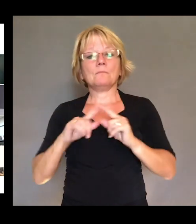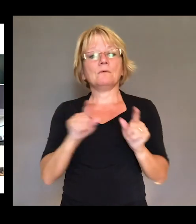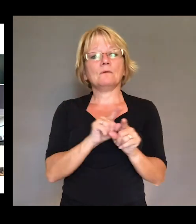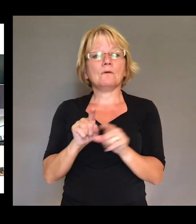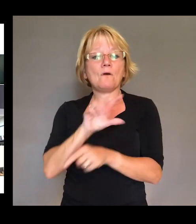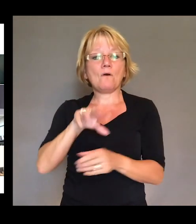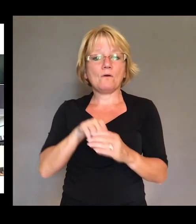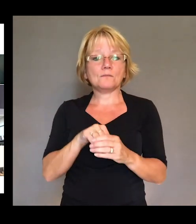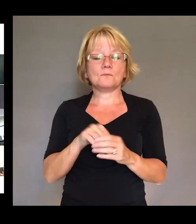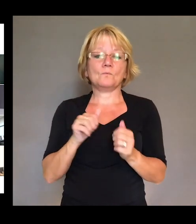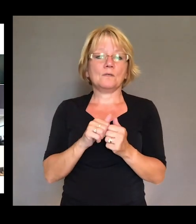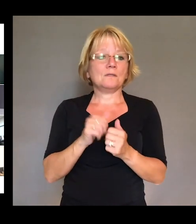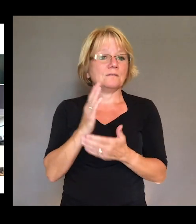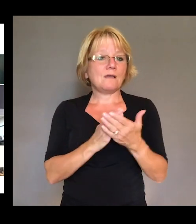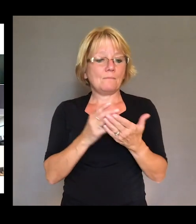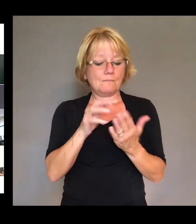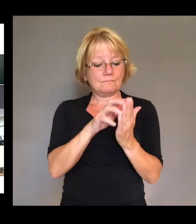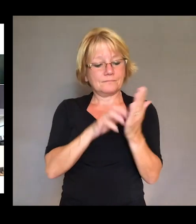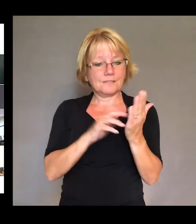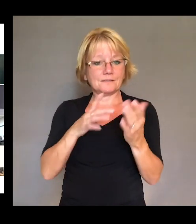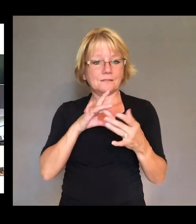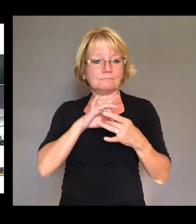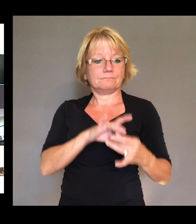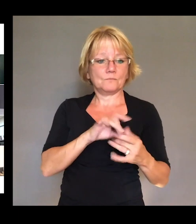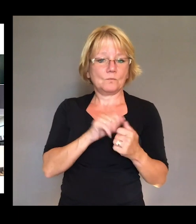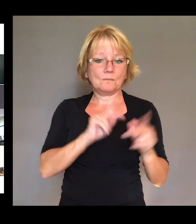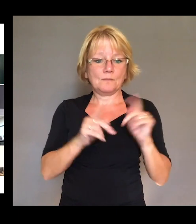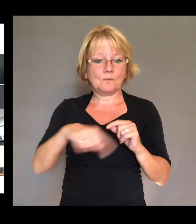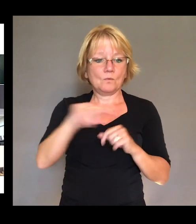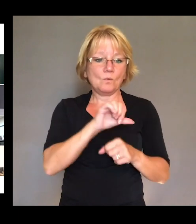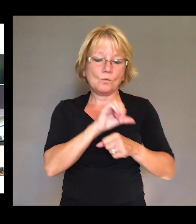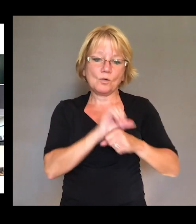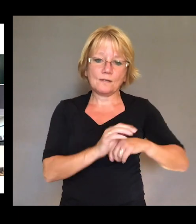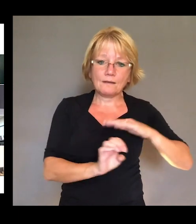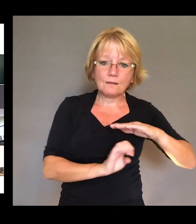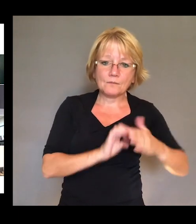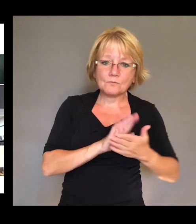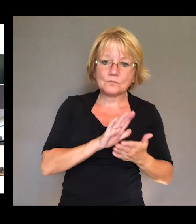but I, you know, it might have things to say that resonate with folks, you know, who are doing this work, you know, K-12